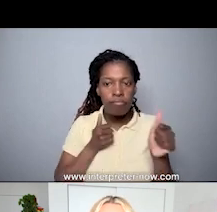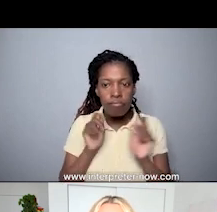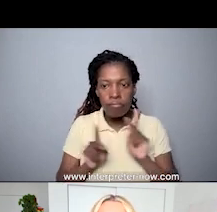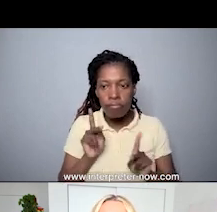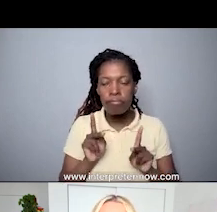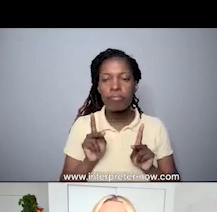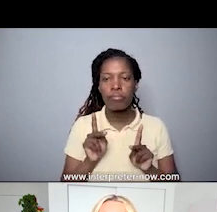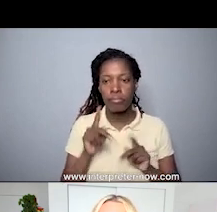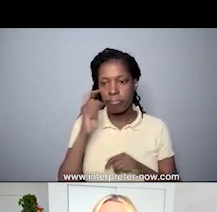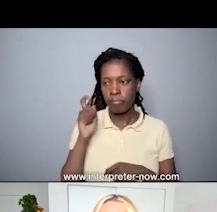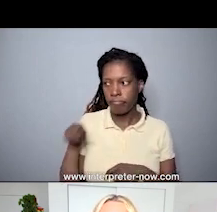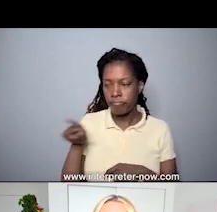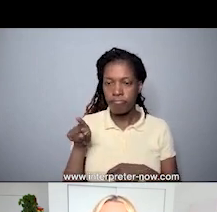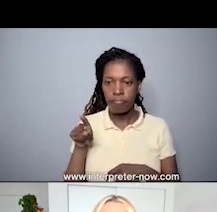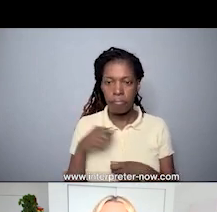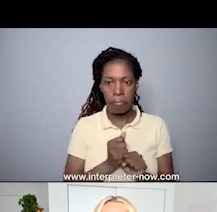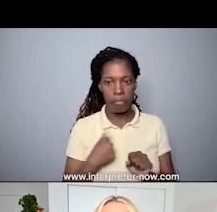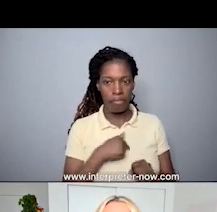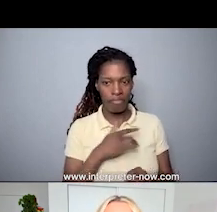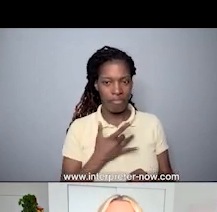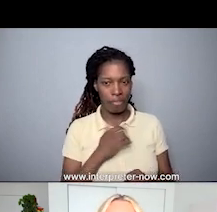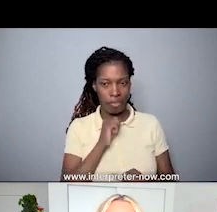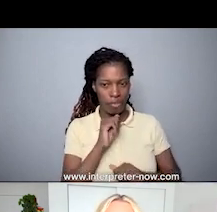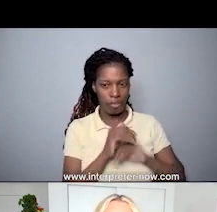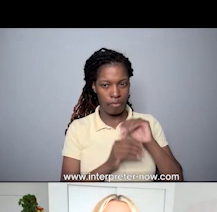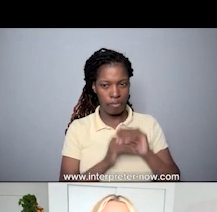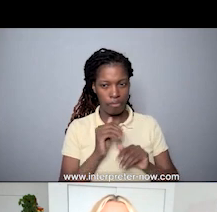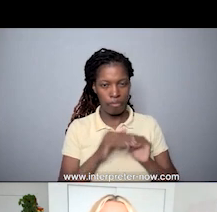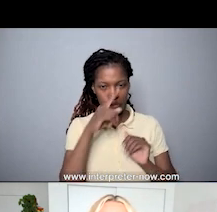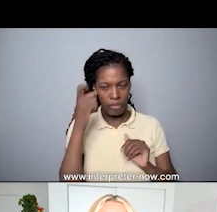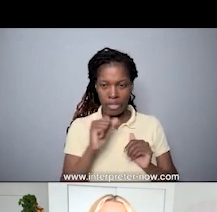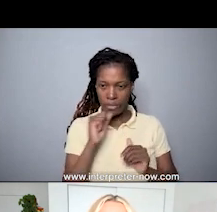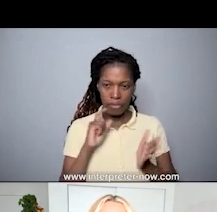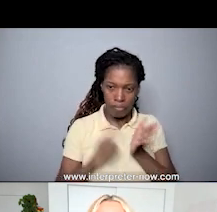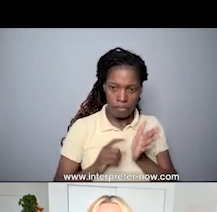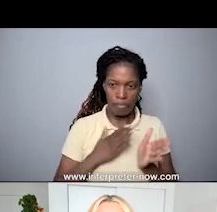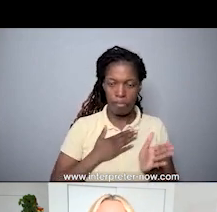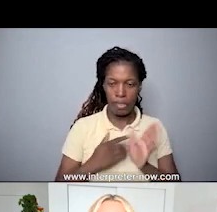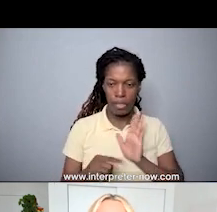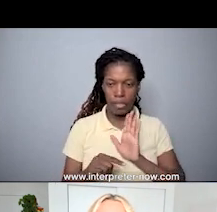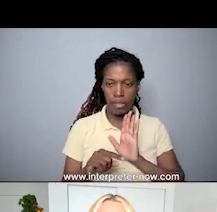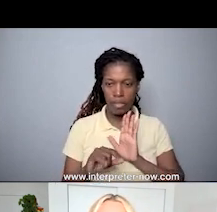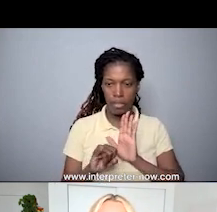We can start to avoid people, because we are uncomfortable as a result of negating somebody's